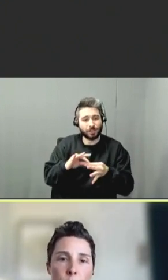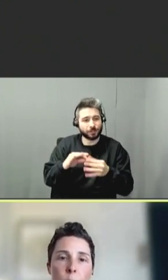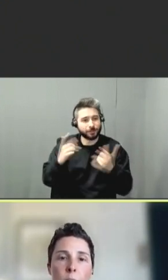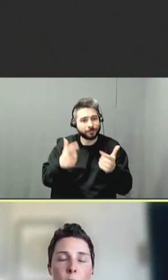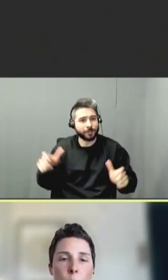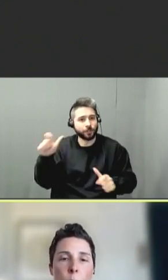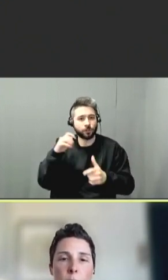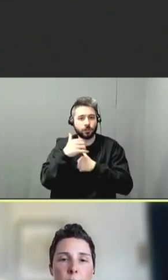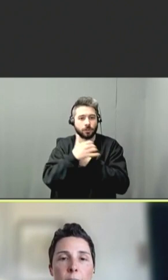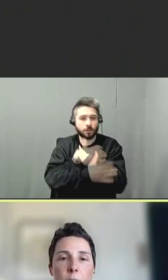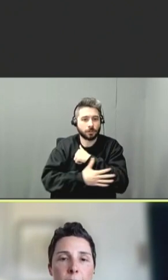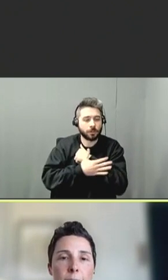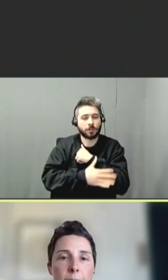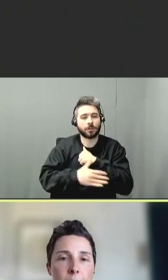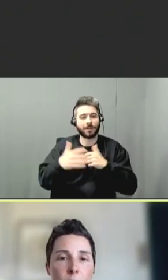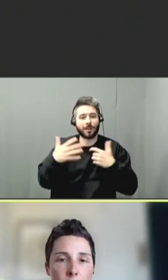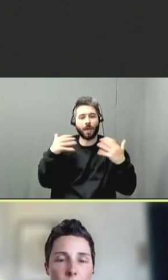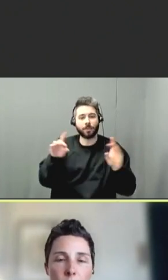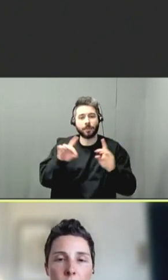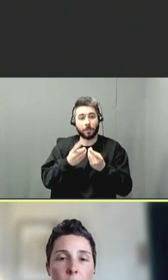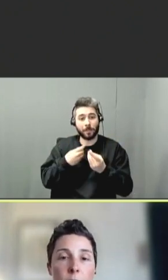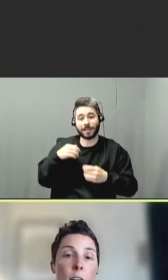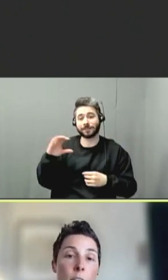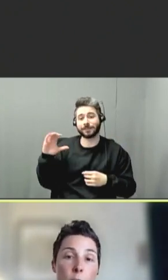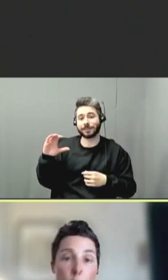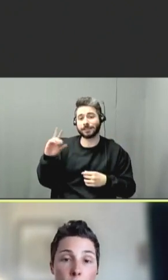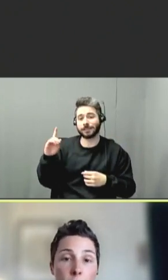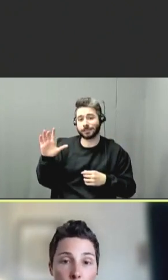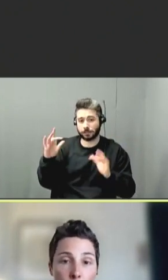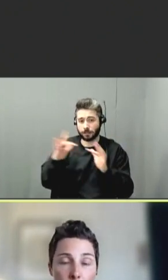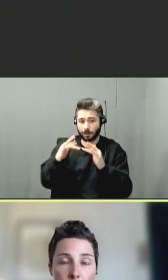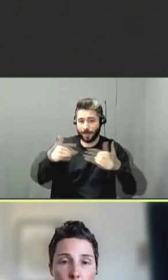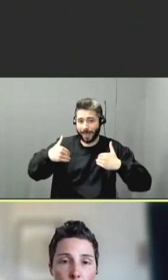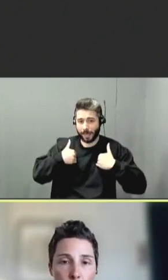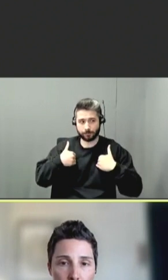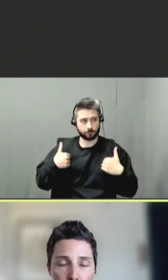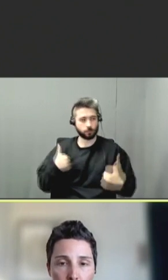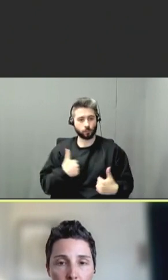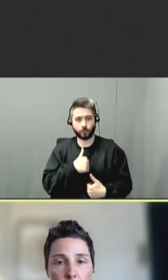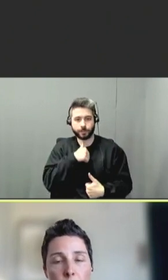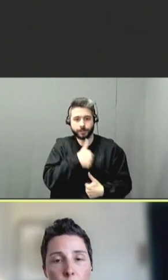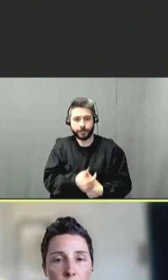public health departments have CDC contacts, ours did not in Santa Barbara County. So, that was